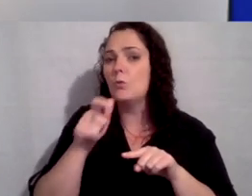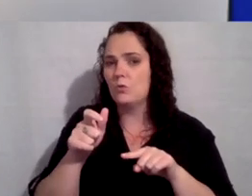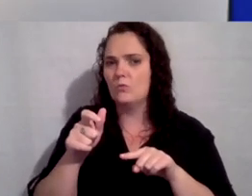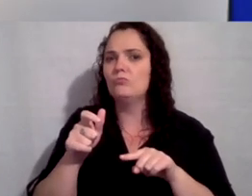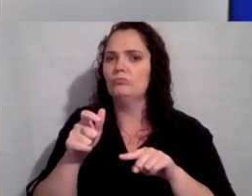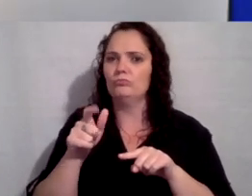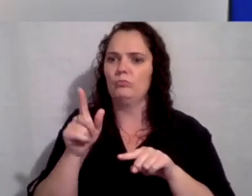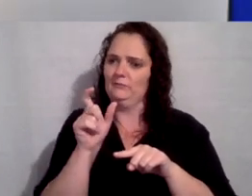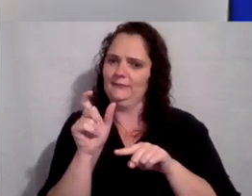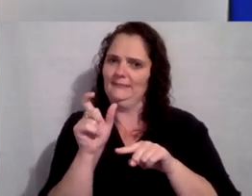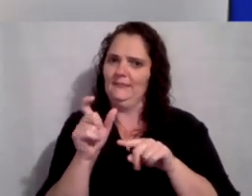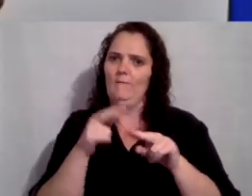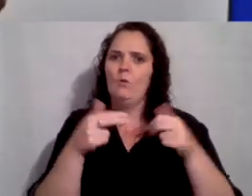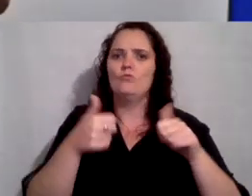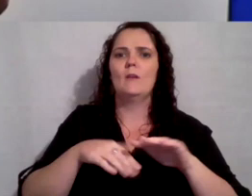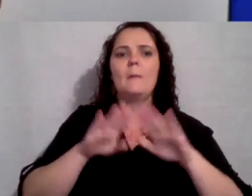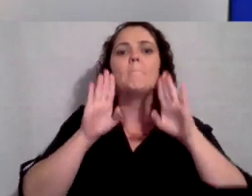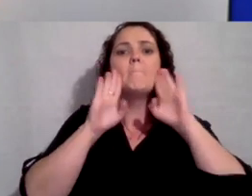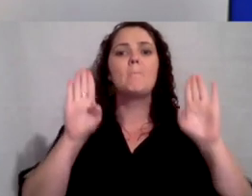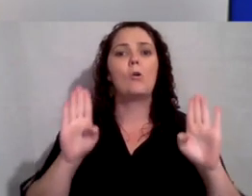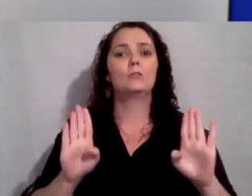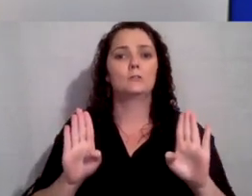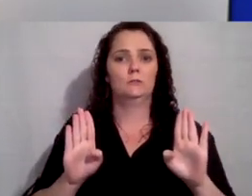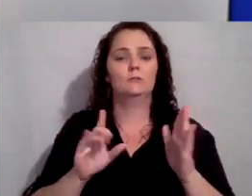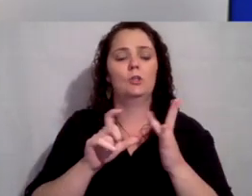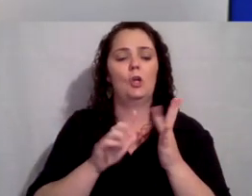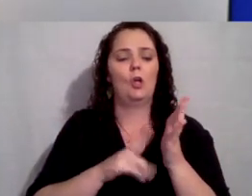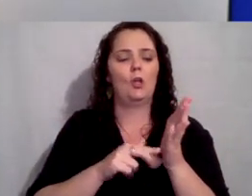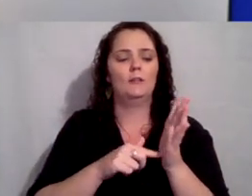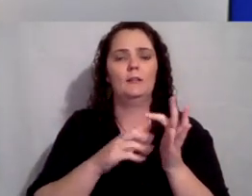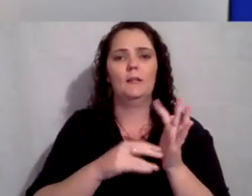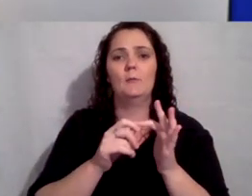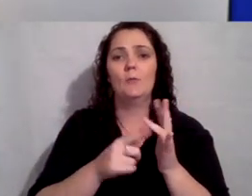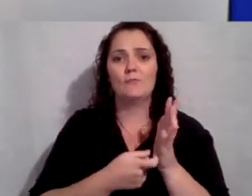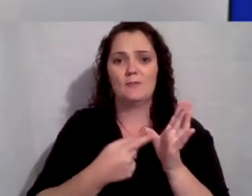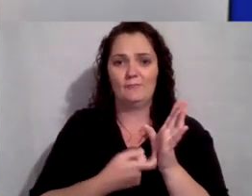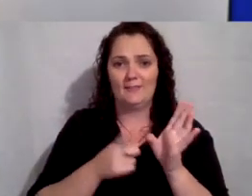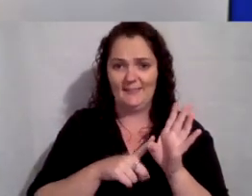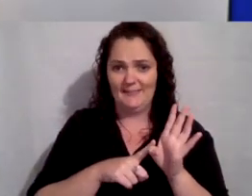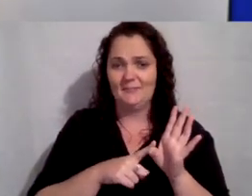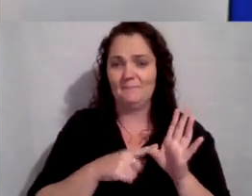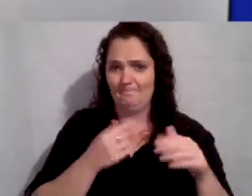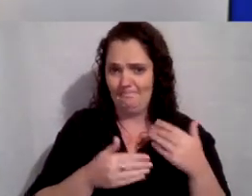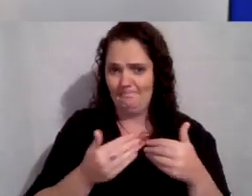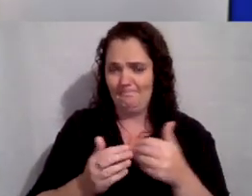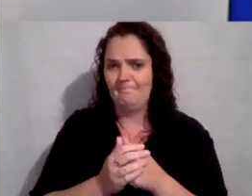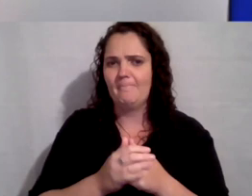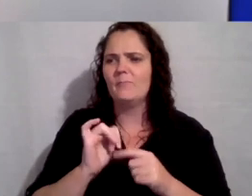Now I'm going to show you a couple of works from the QAGOMA Collection, we're not actually going to be drawing from these drawings. If you were with me for the series in June, we were looking